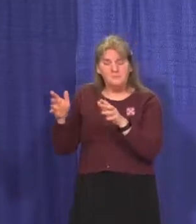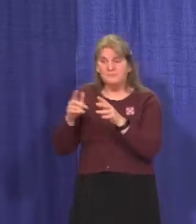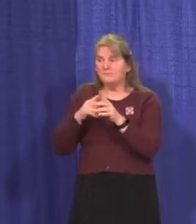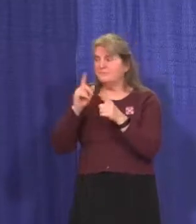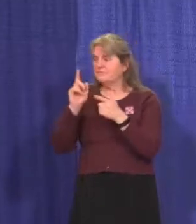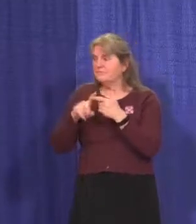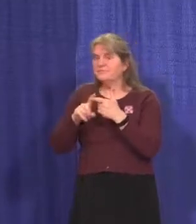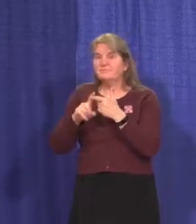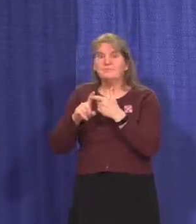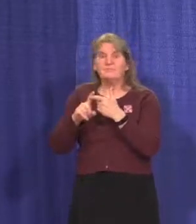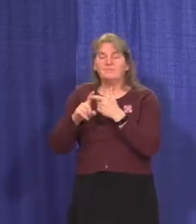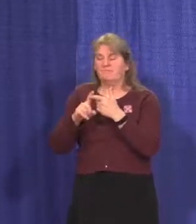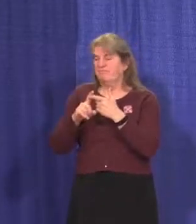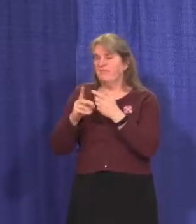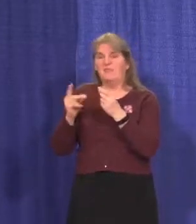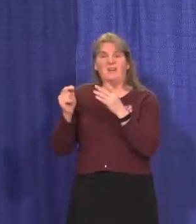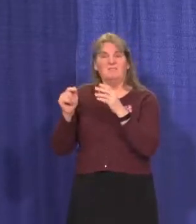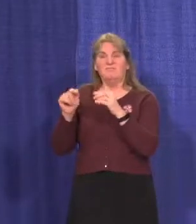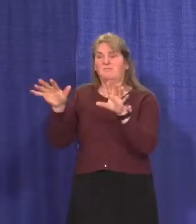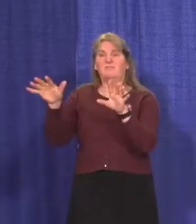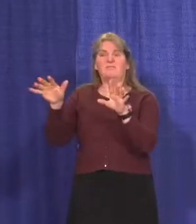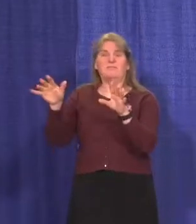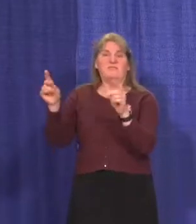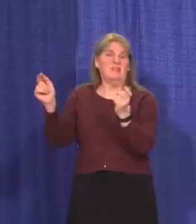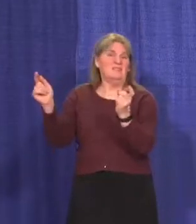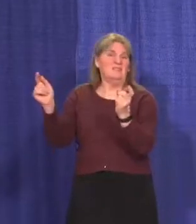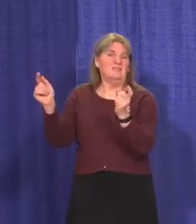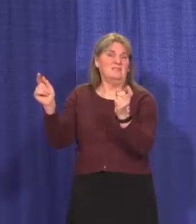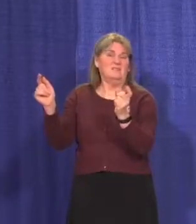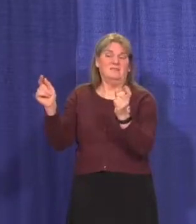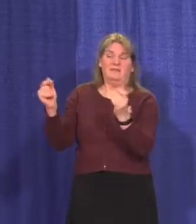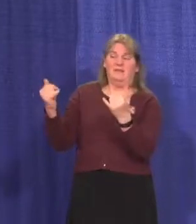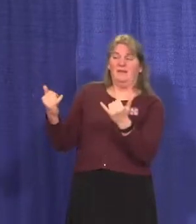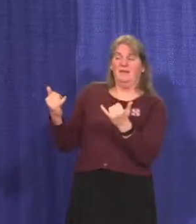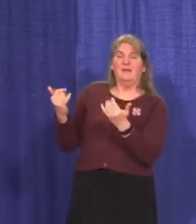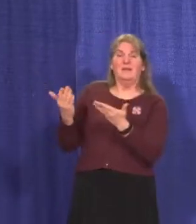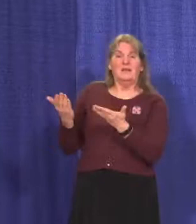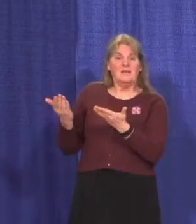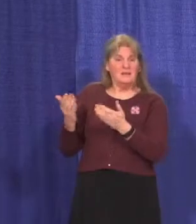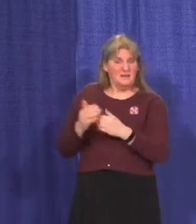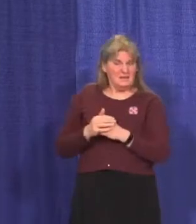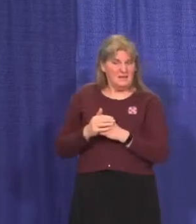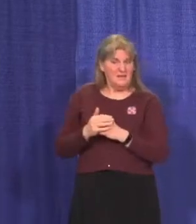disease and a rebound in restrictions.